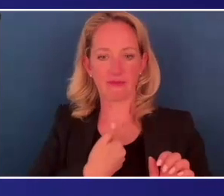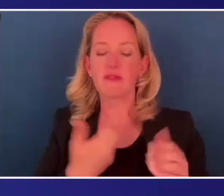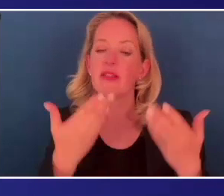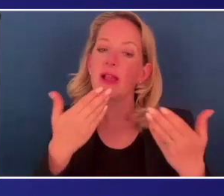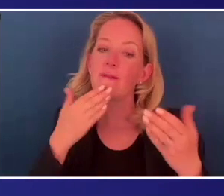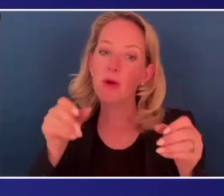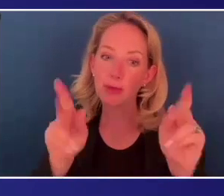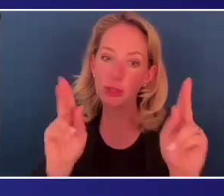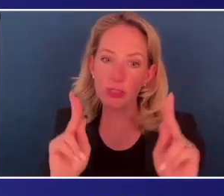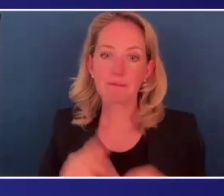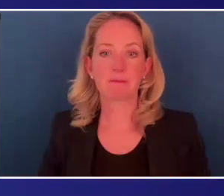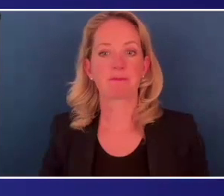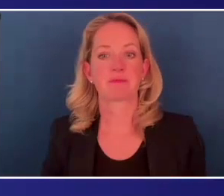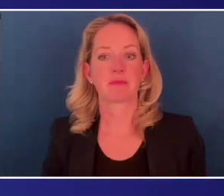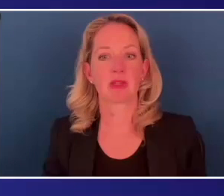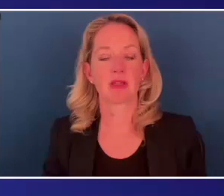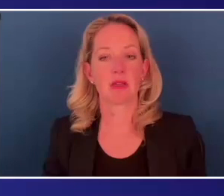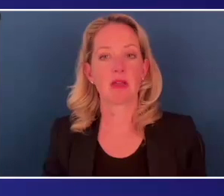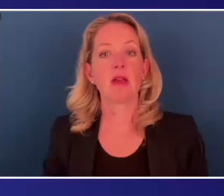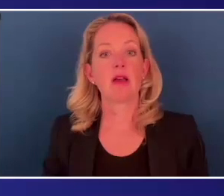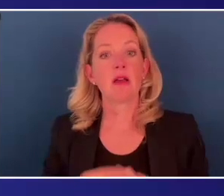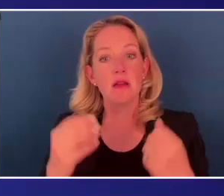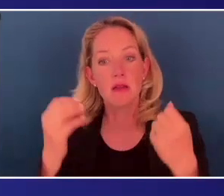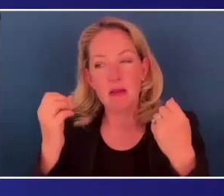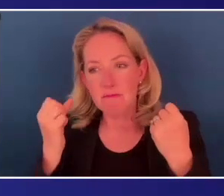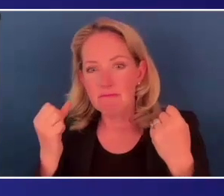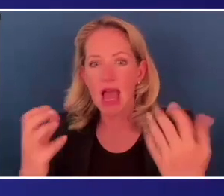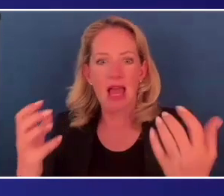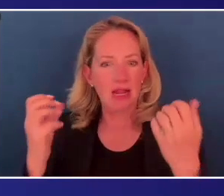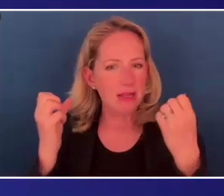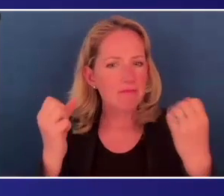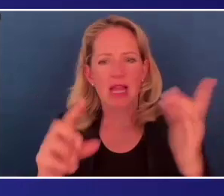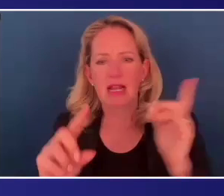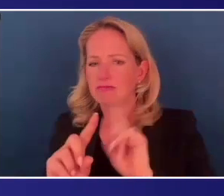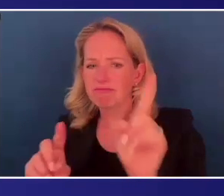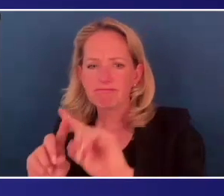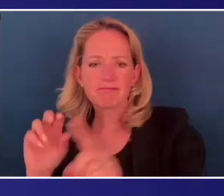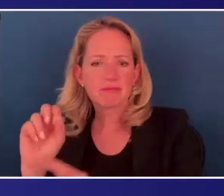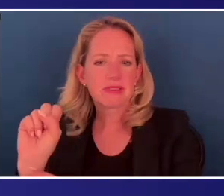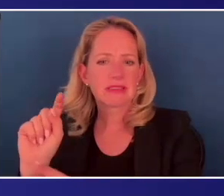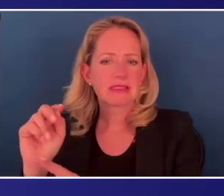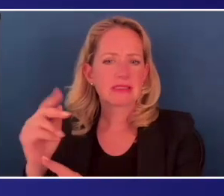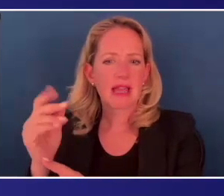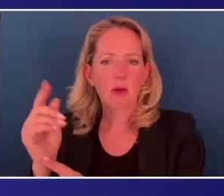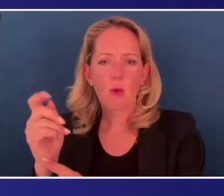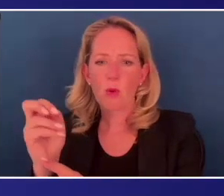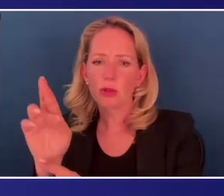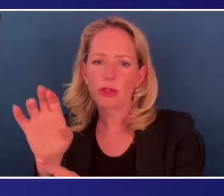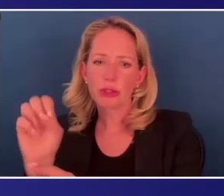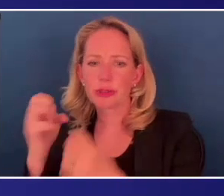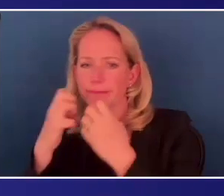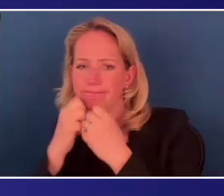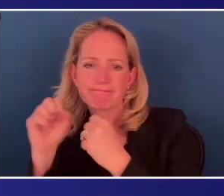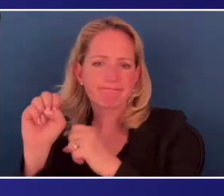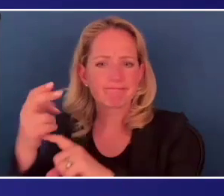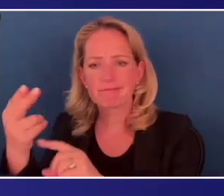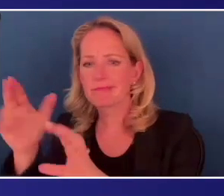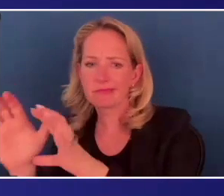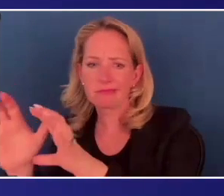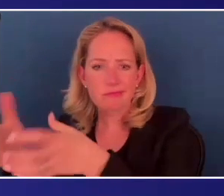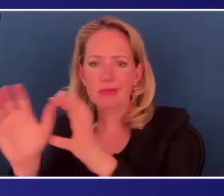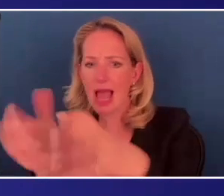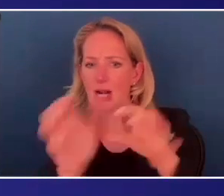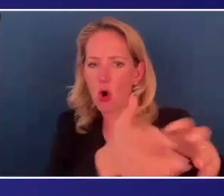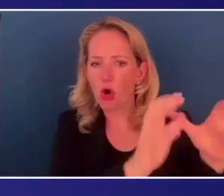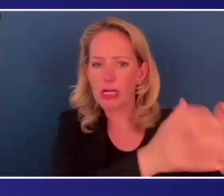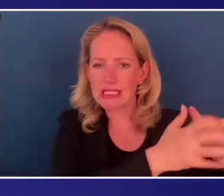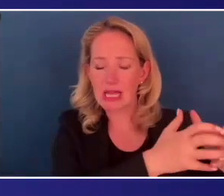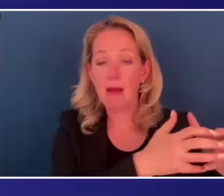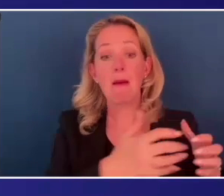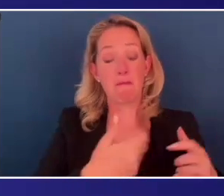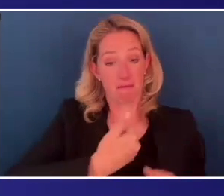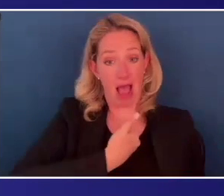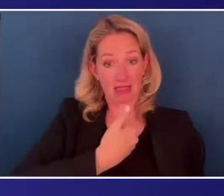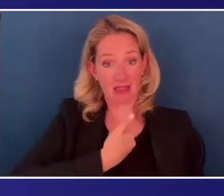There are likely members of many stakeholder categories present today. I offer my comments as a member of what I believe to be the most important of those categories, which is borrowers themselves.